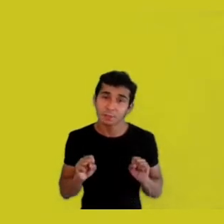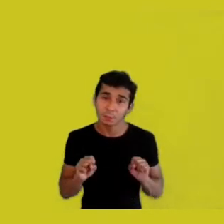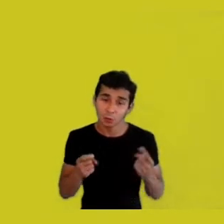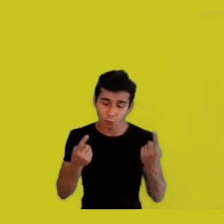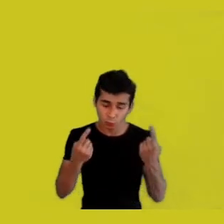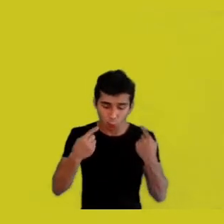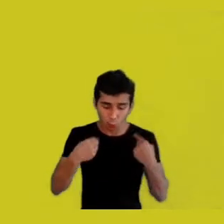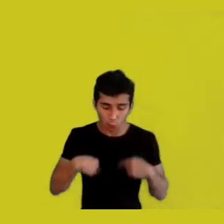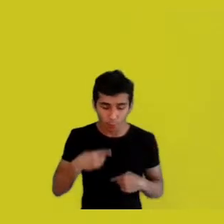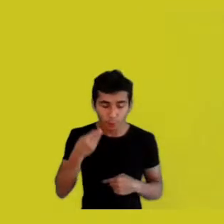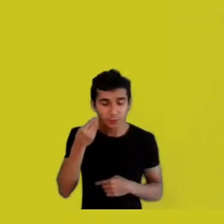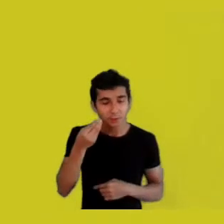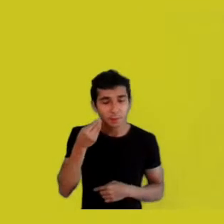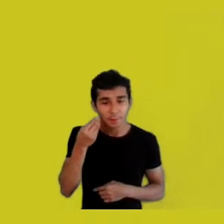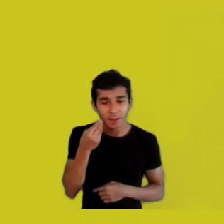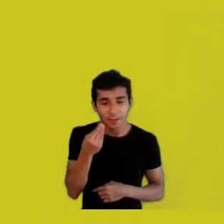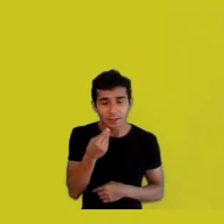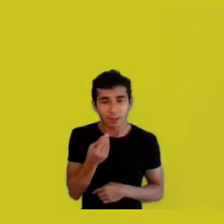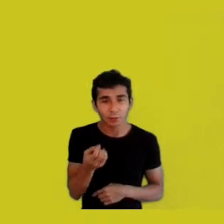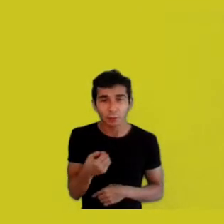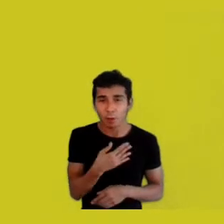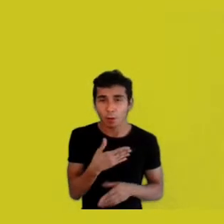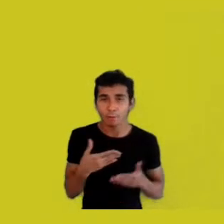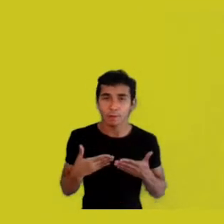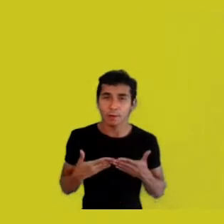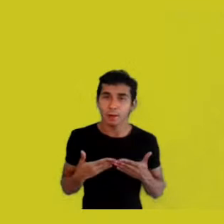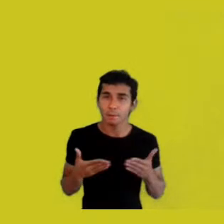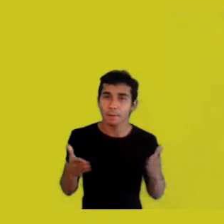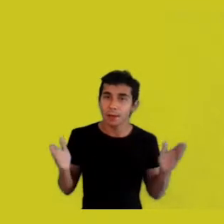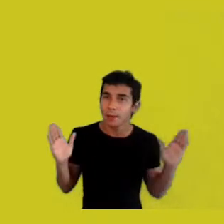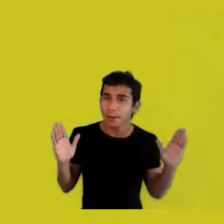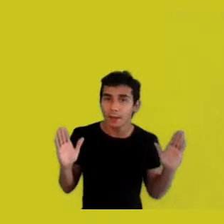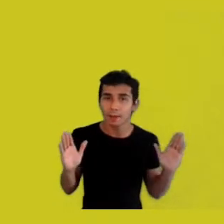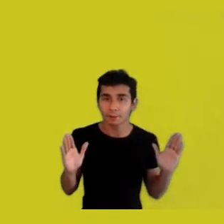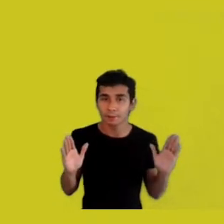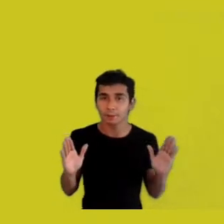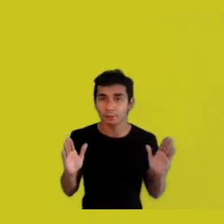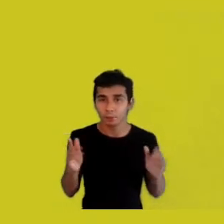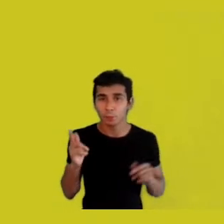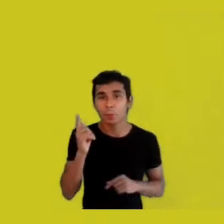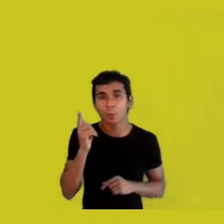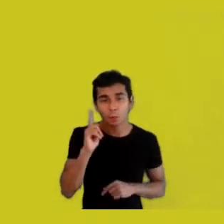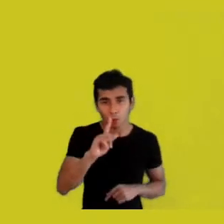opening the body to this other possibility of production,